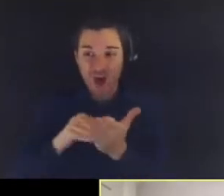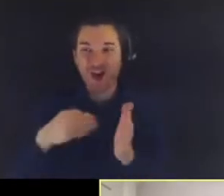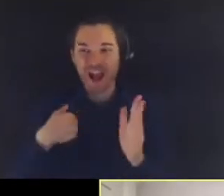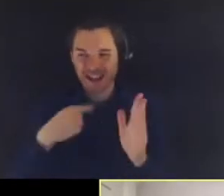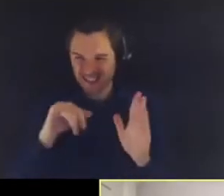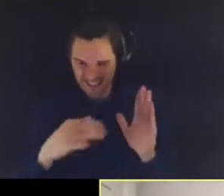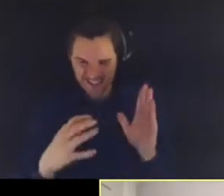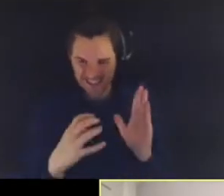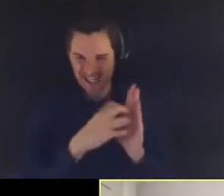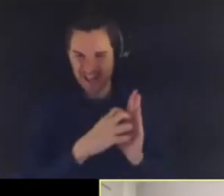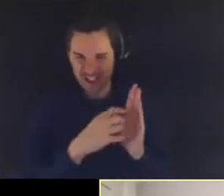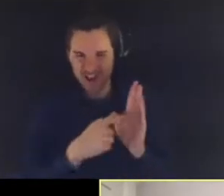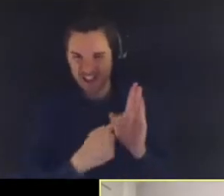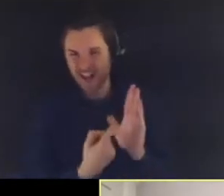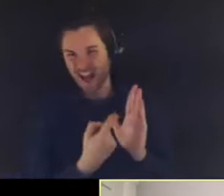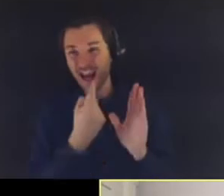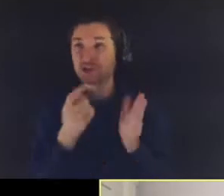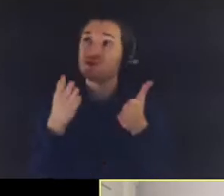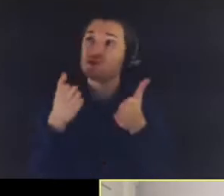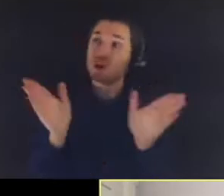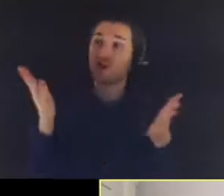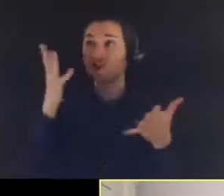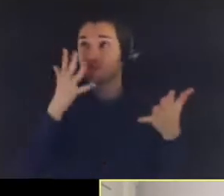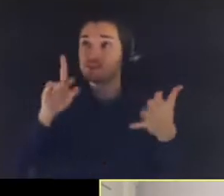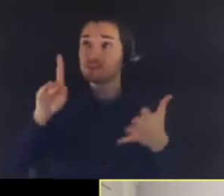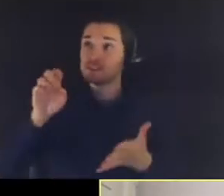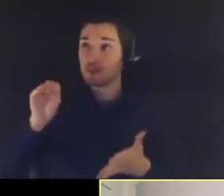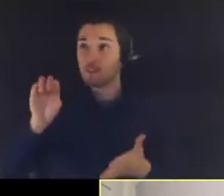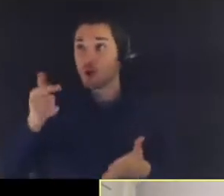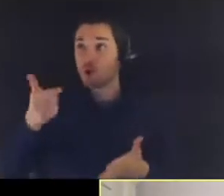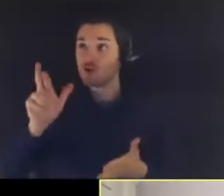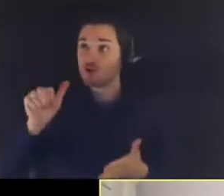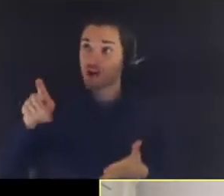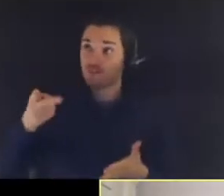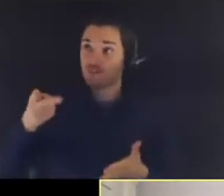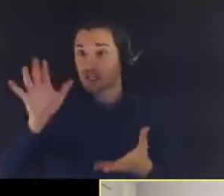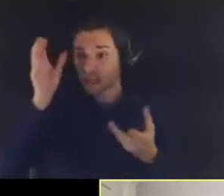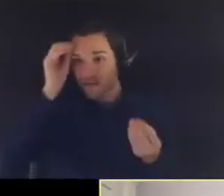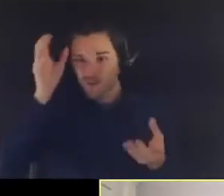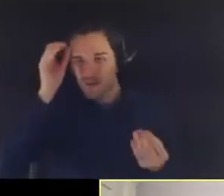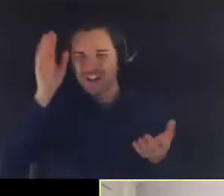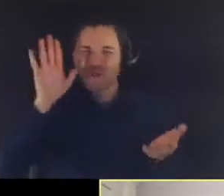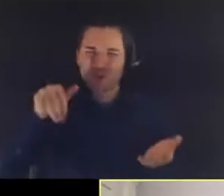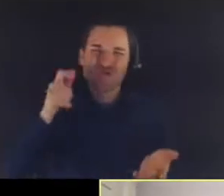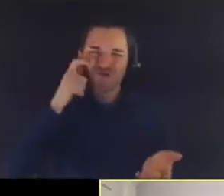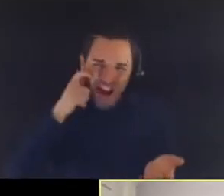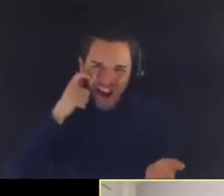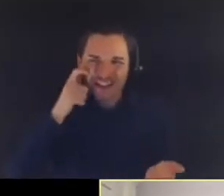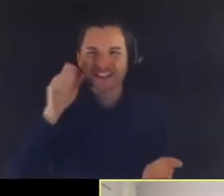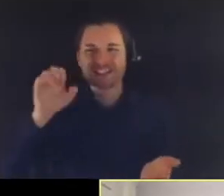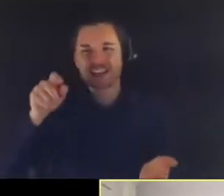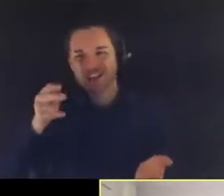They ask about race, ethnicity, gender, a couple of other things. There is a separate